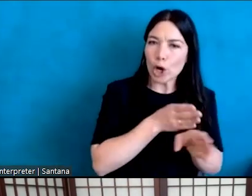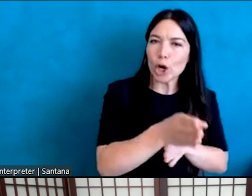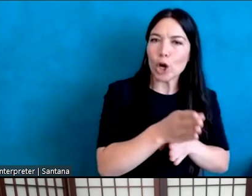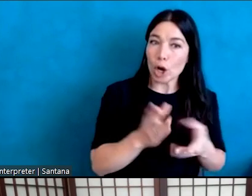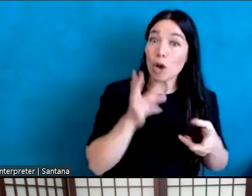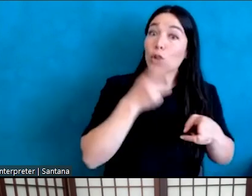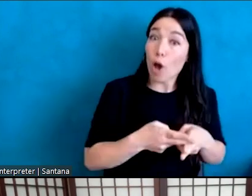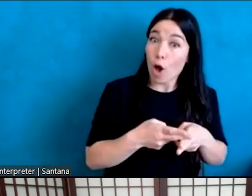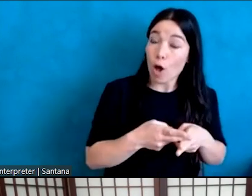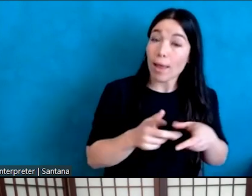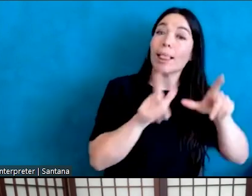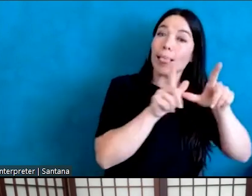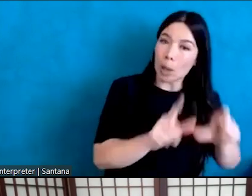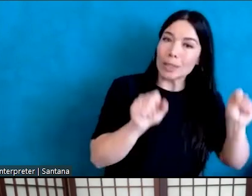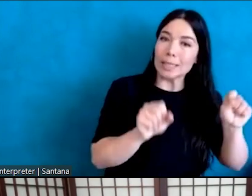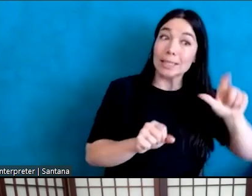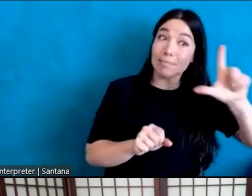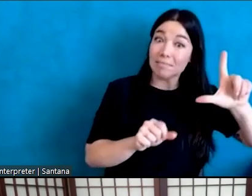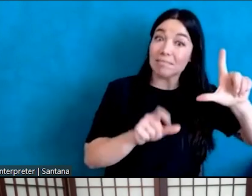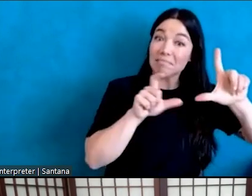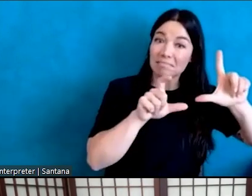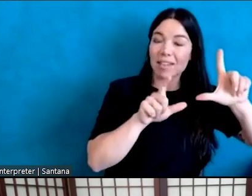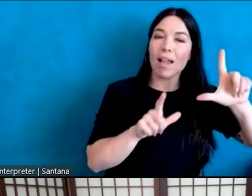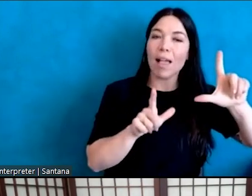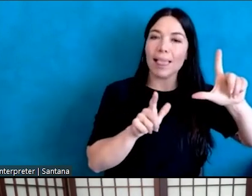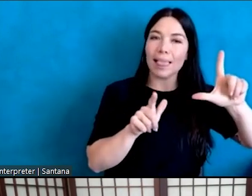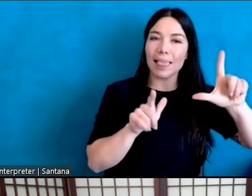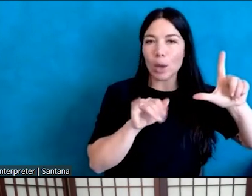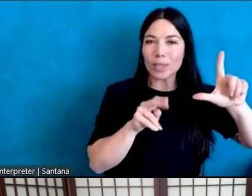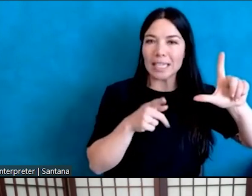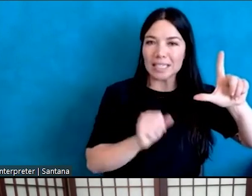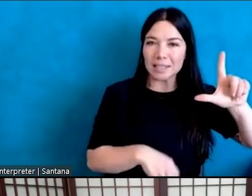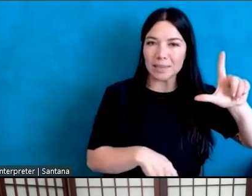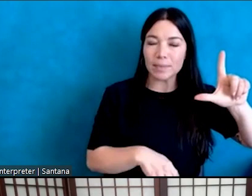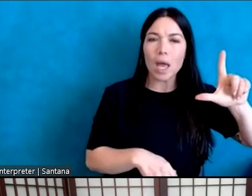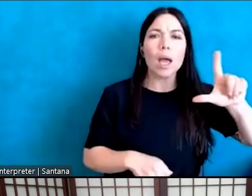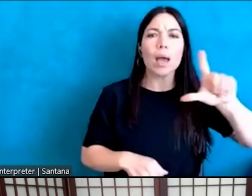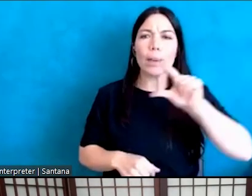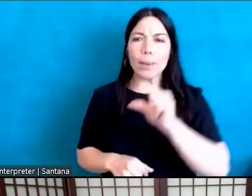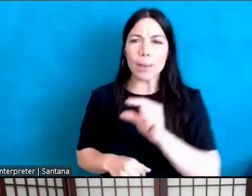and I want to differentiate that from lowercase "l" linguistics, which I conceive of very, very broadly.